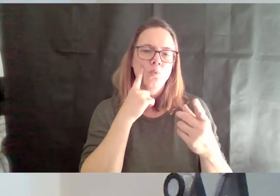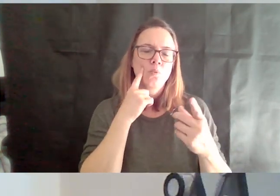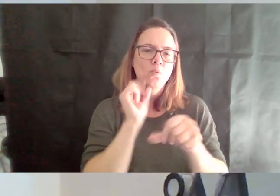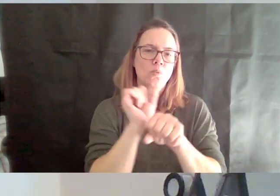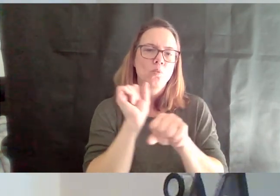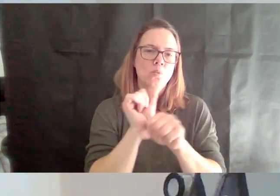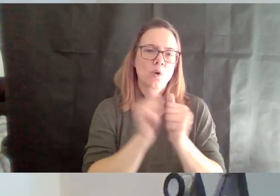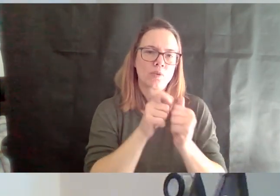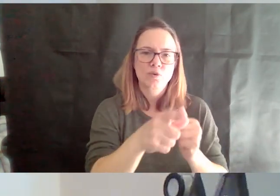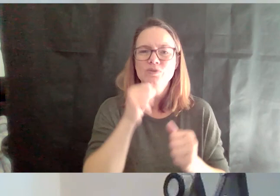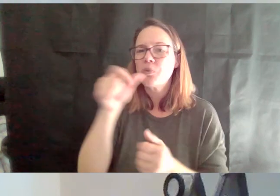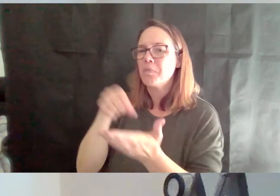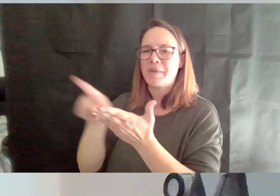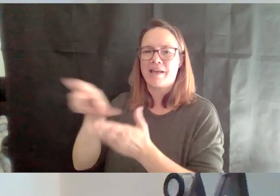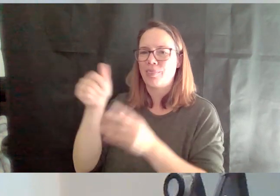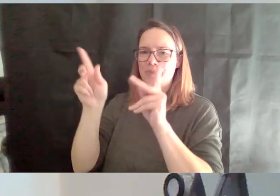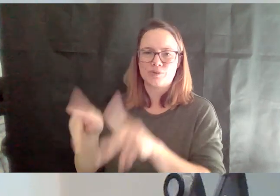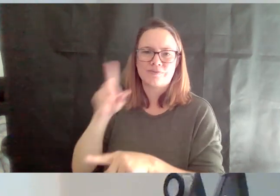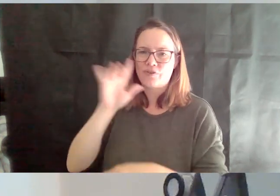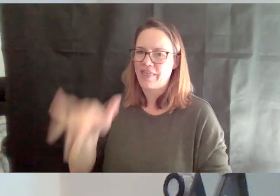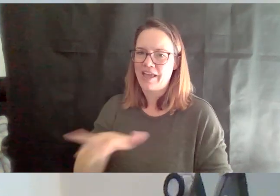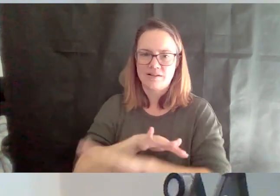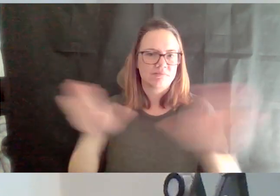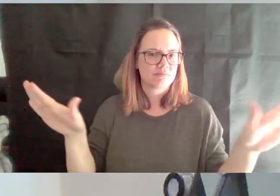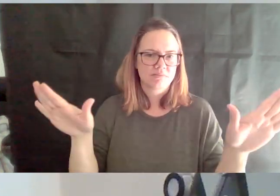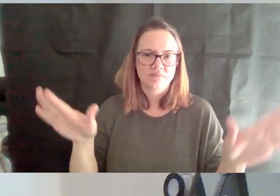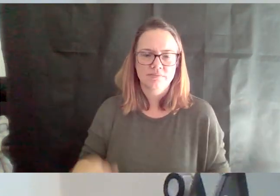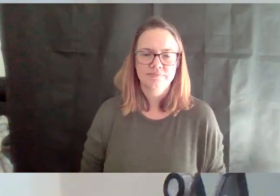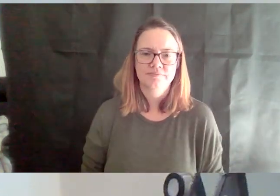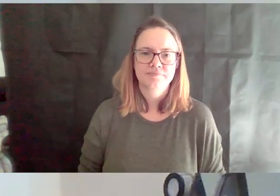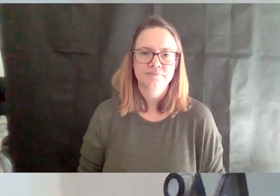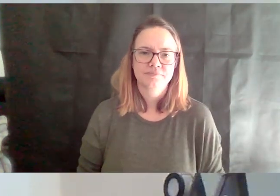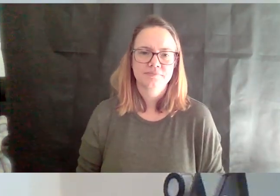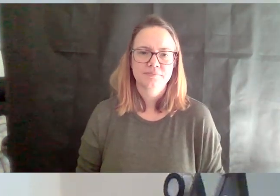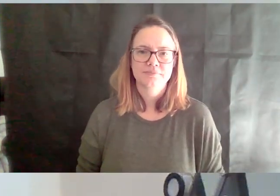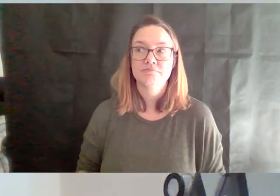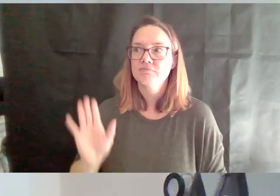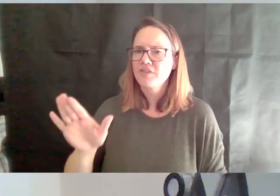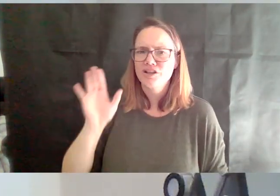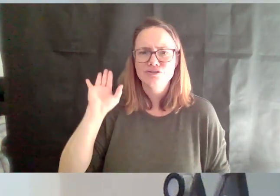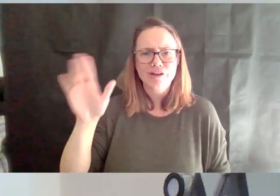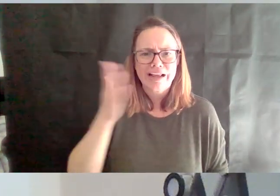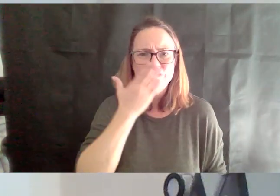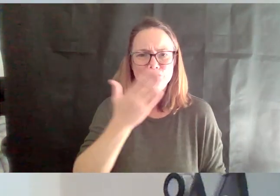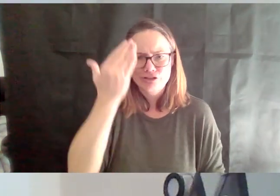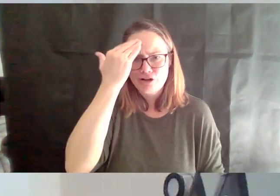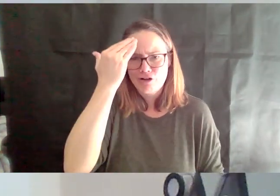You don't need to pay anybody else to do that, ever. Fantastic. That's great to know.